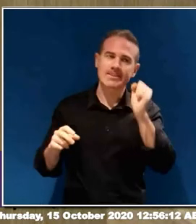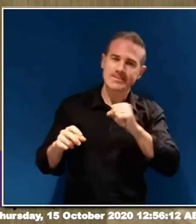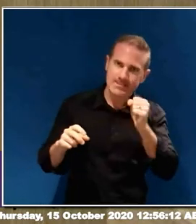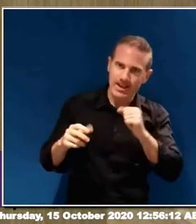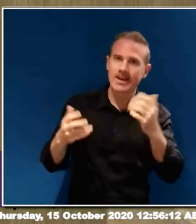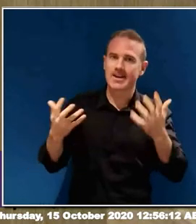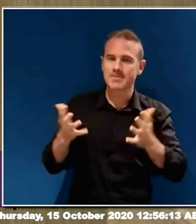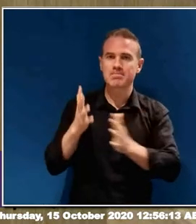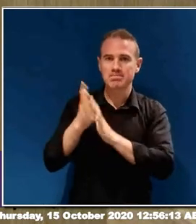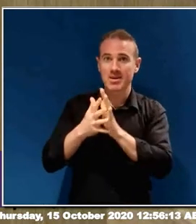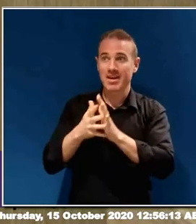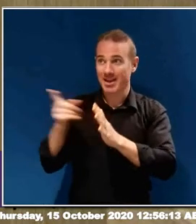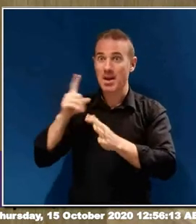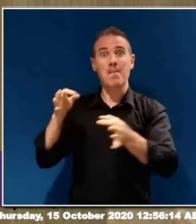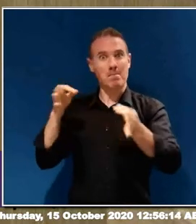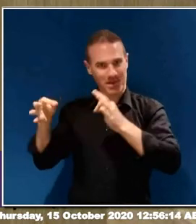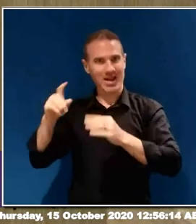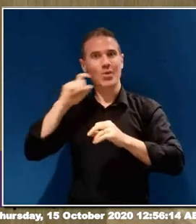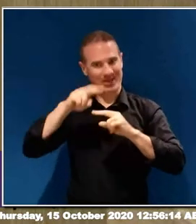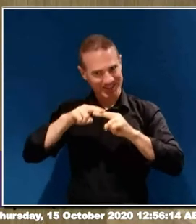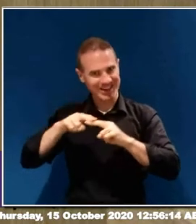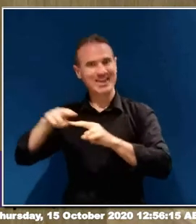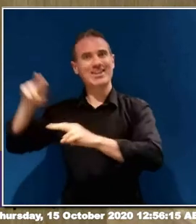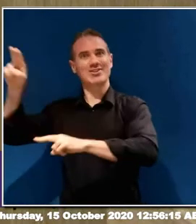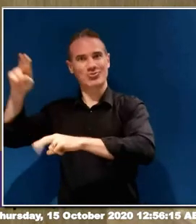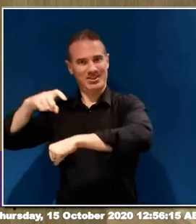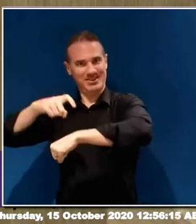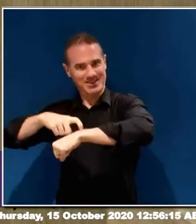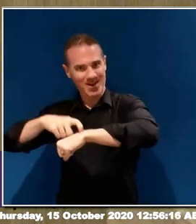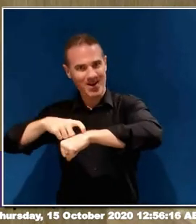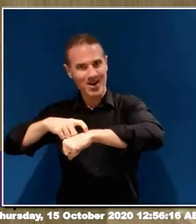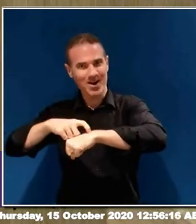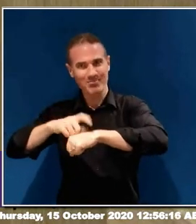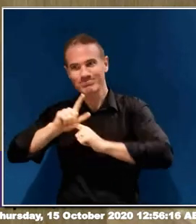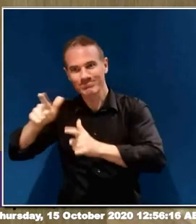The plans are in place but when they do their review, a decision